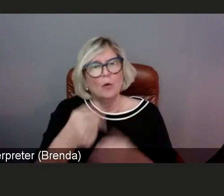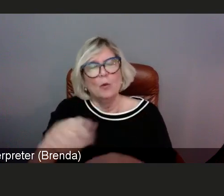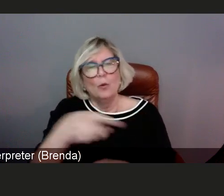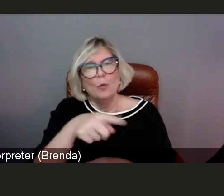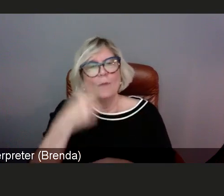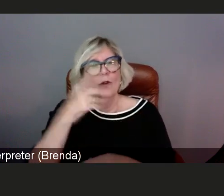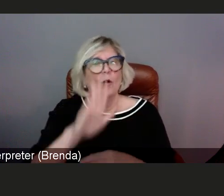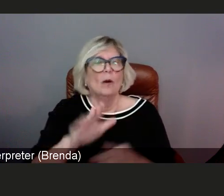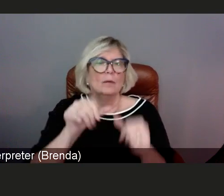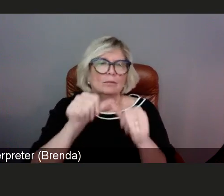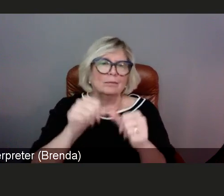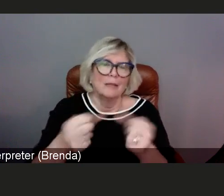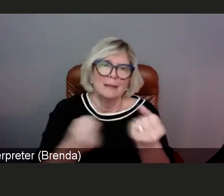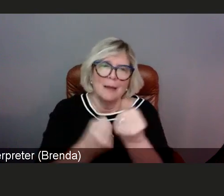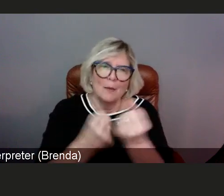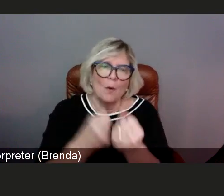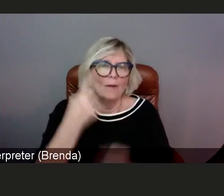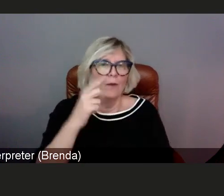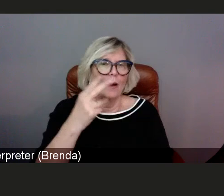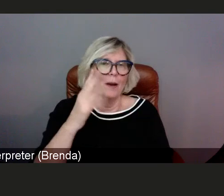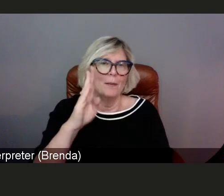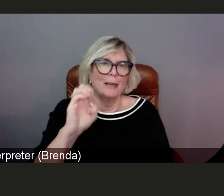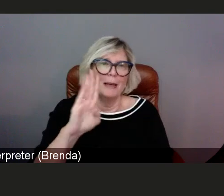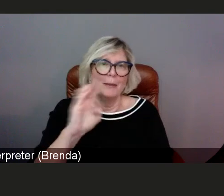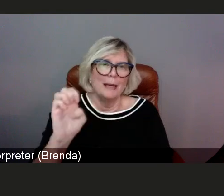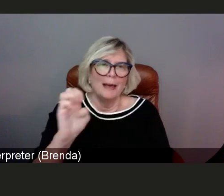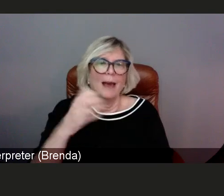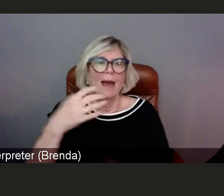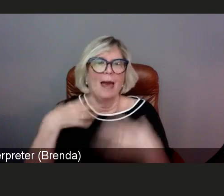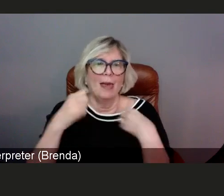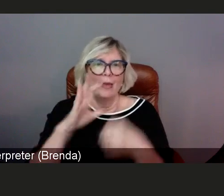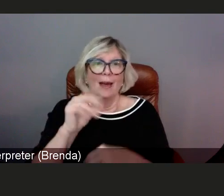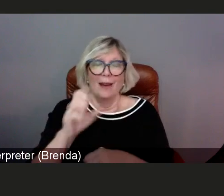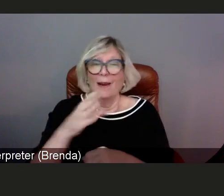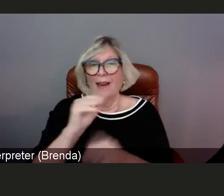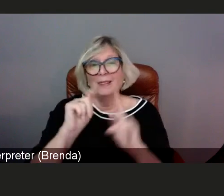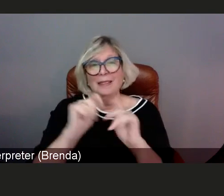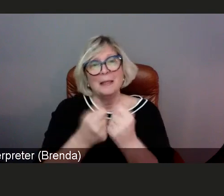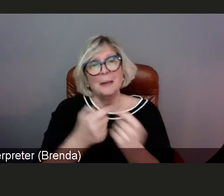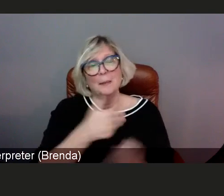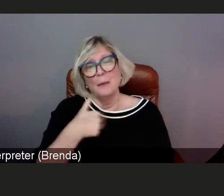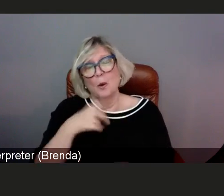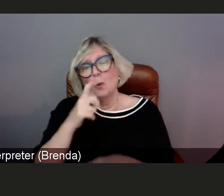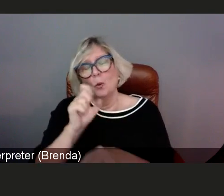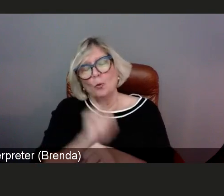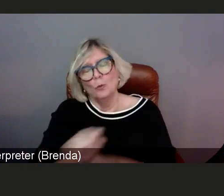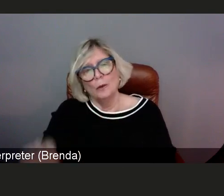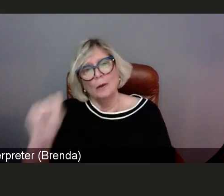for Beebe Healthcare and especially to our team members who are working so hard to keep our community,